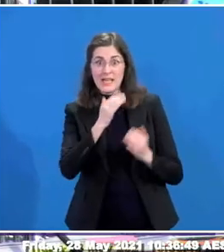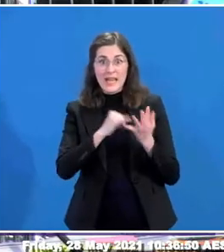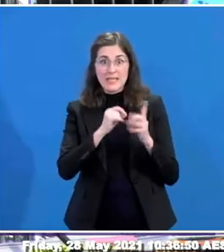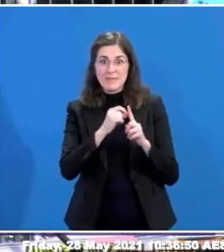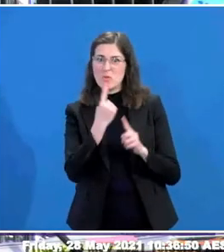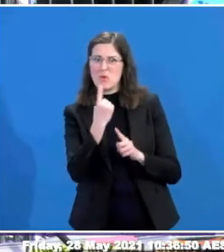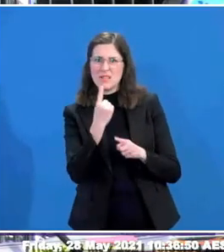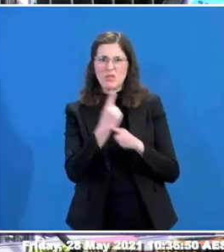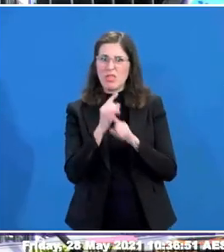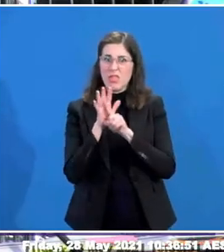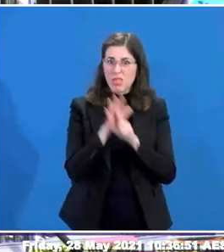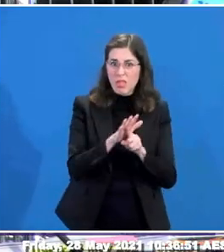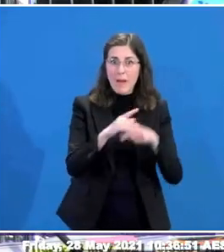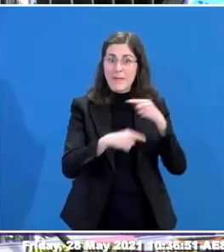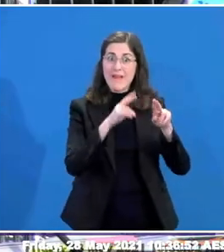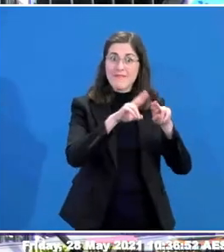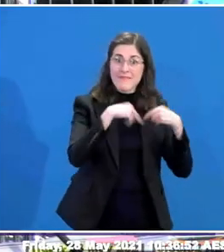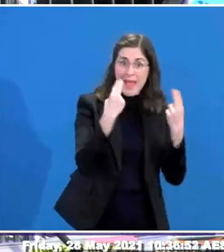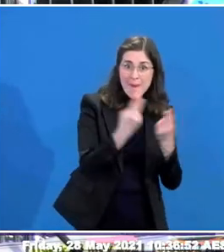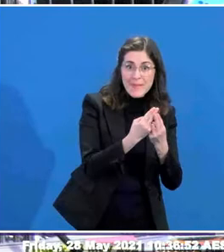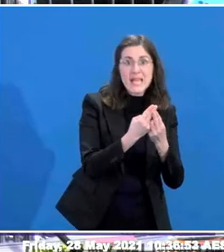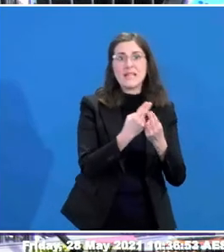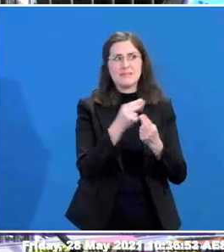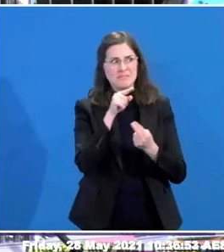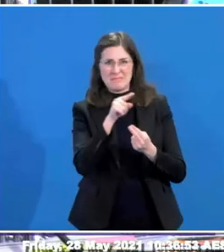members of clients, swearing and calling them bitches.